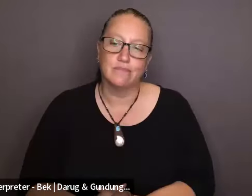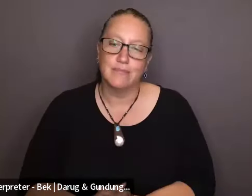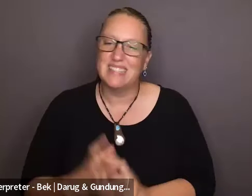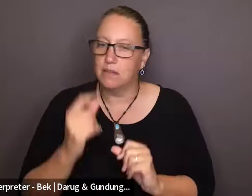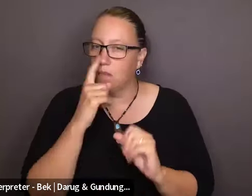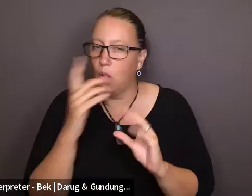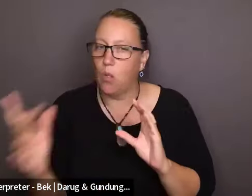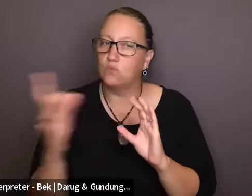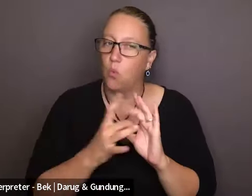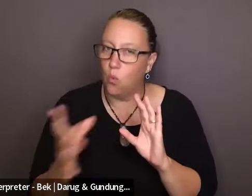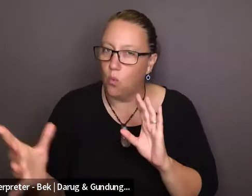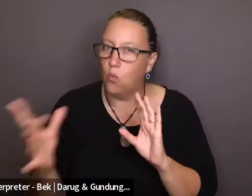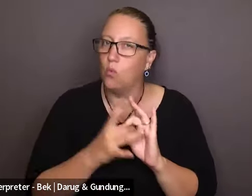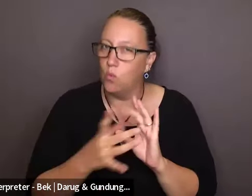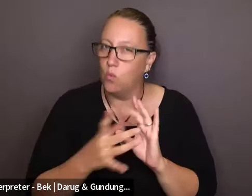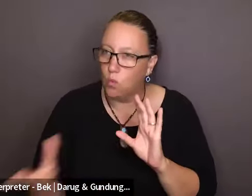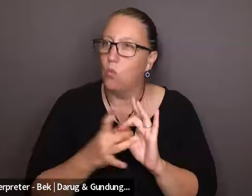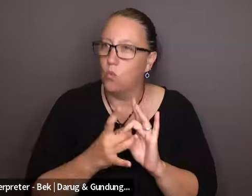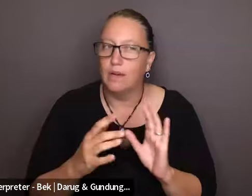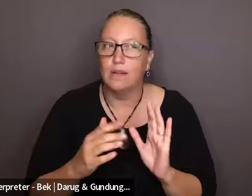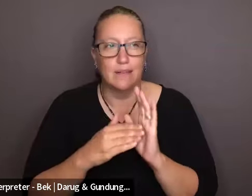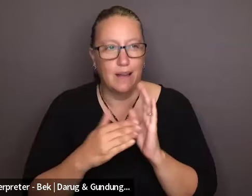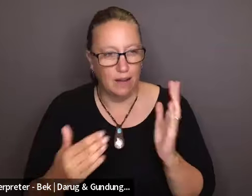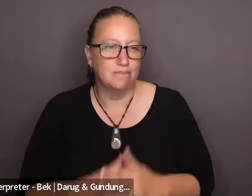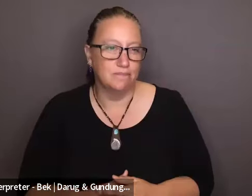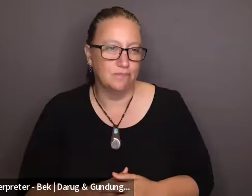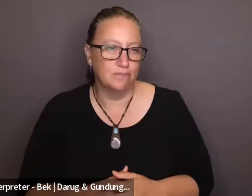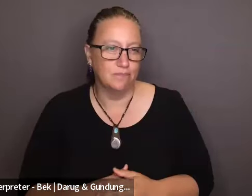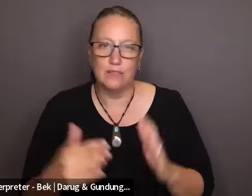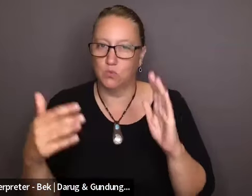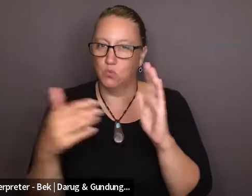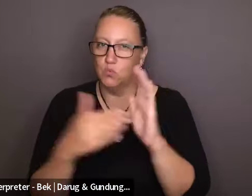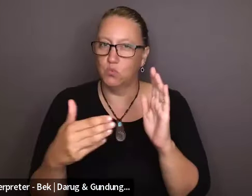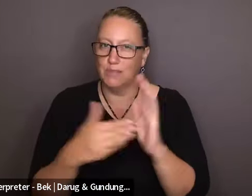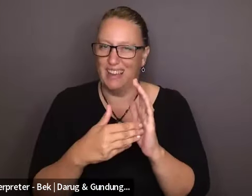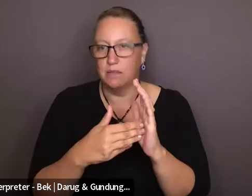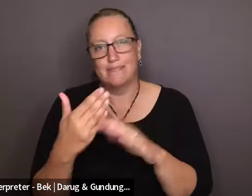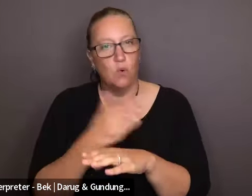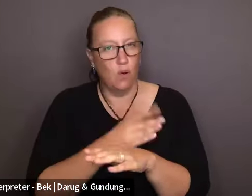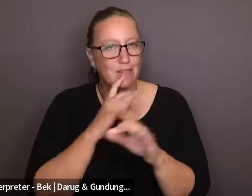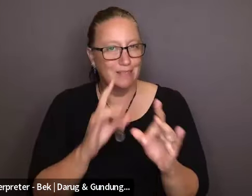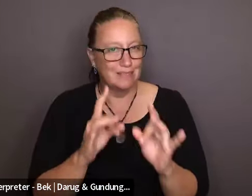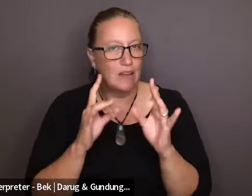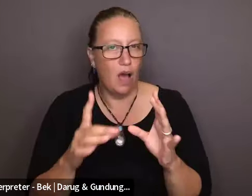today. I acknowledge you, your elders and ancestors. We've got a number of people who are still continuing to